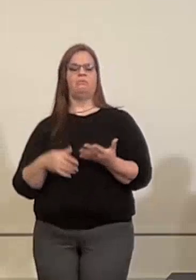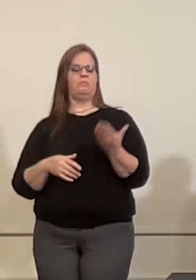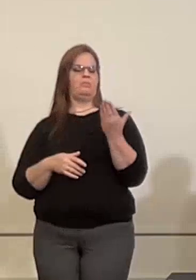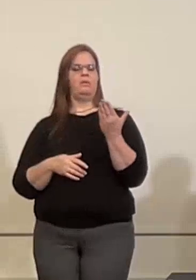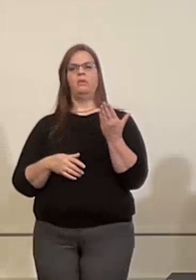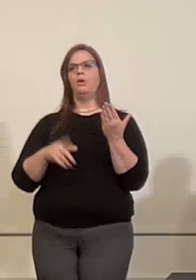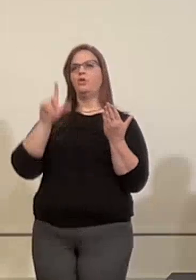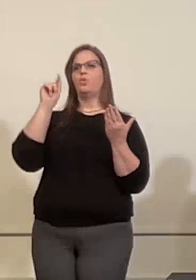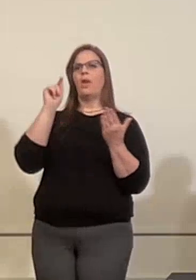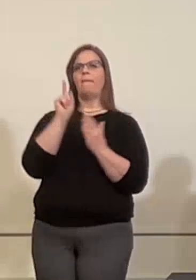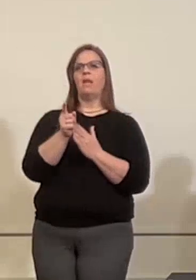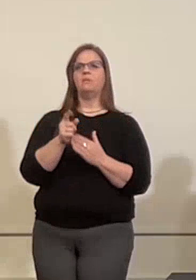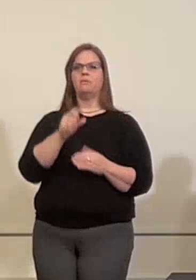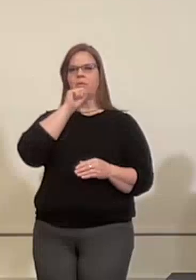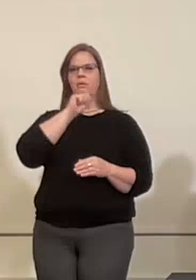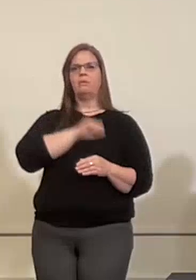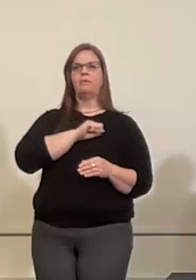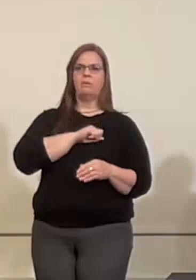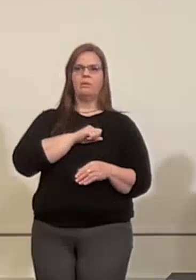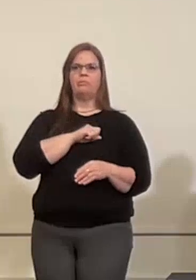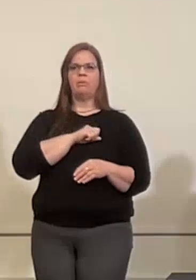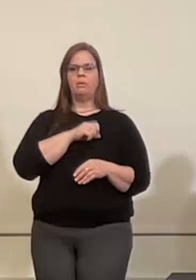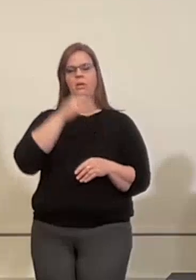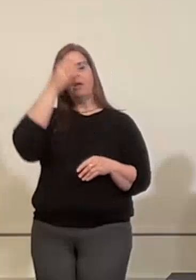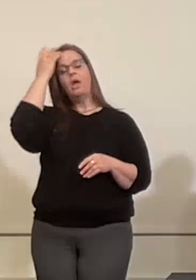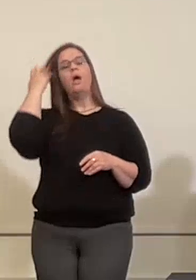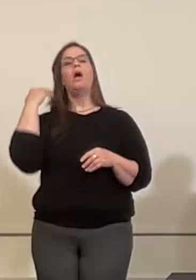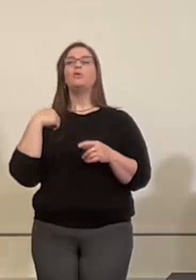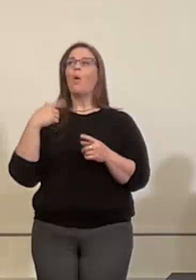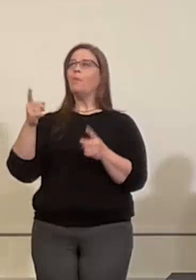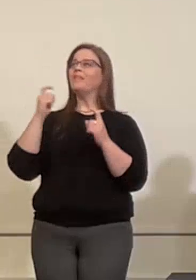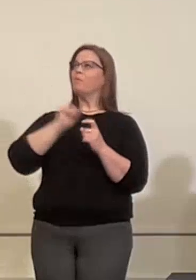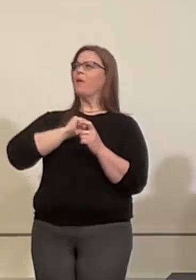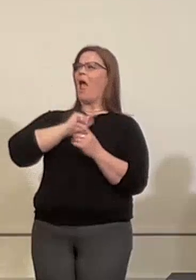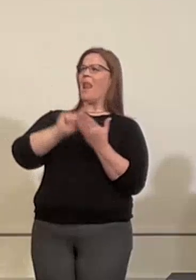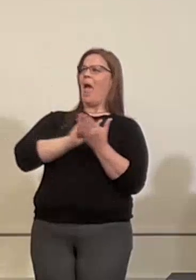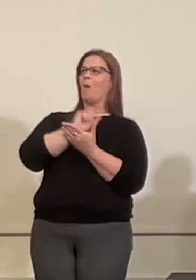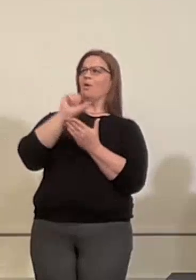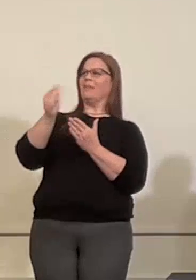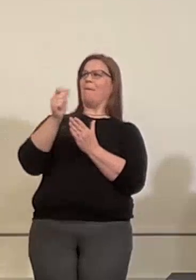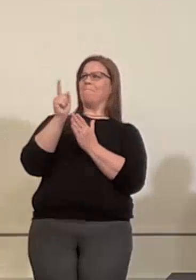So imagine I was getting an hour and 10 minutes back each day just from that.